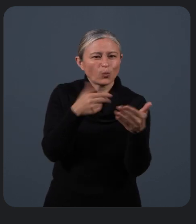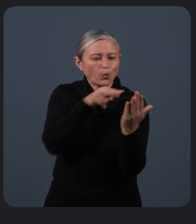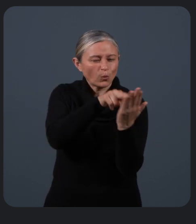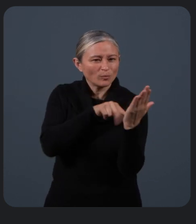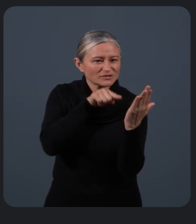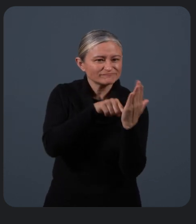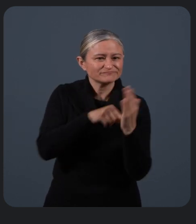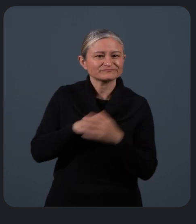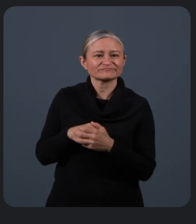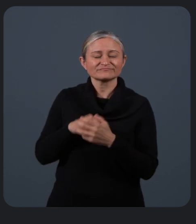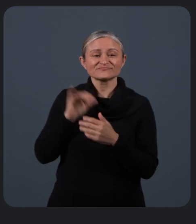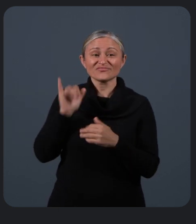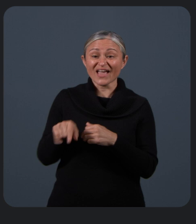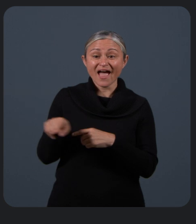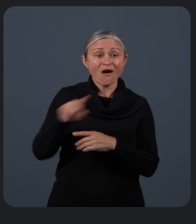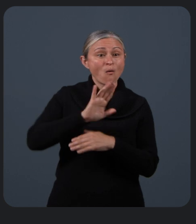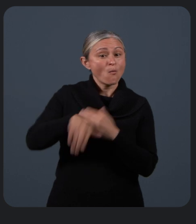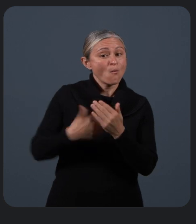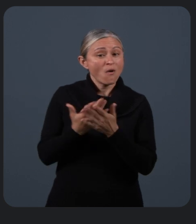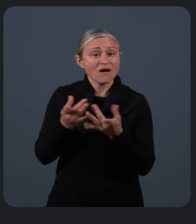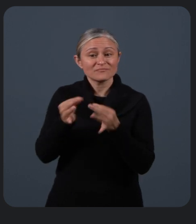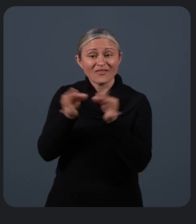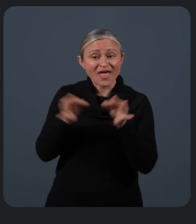gets reduced from this to this.